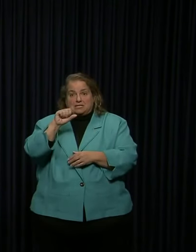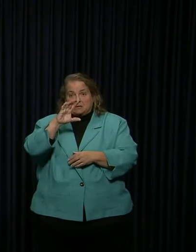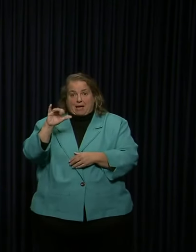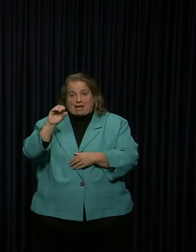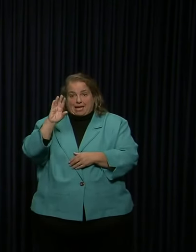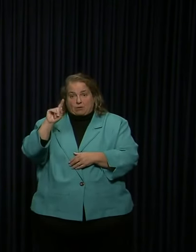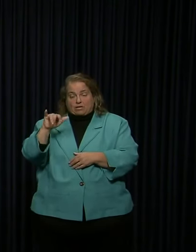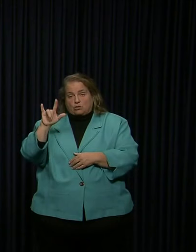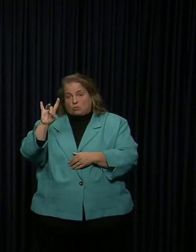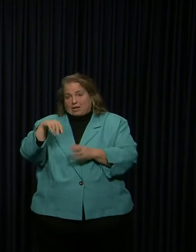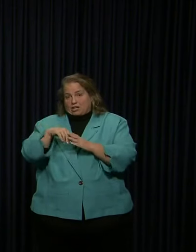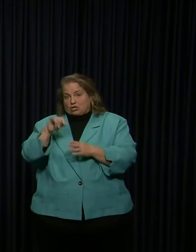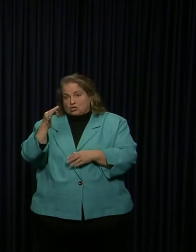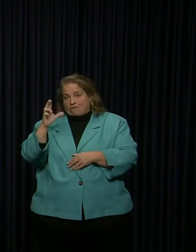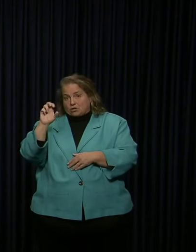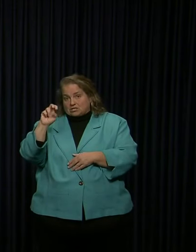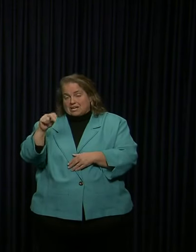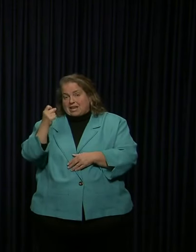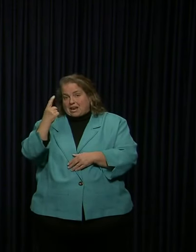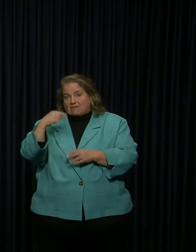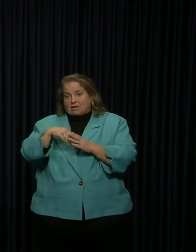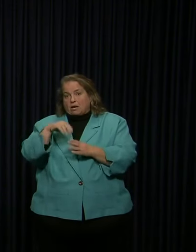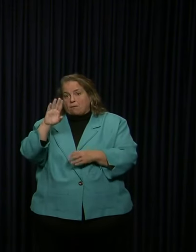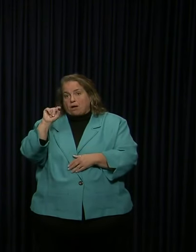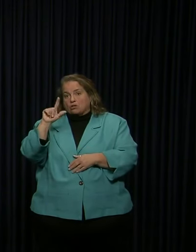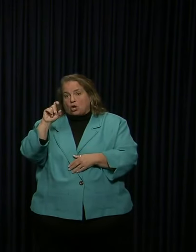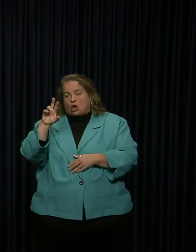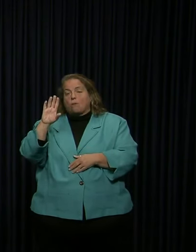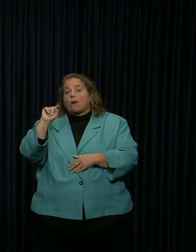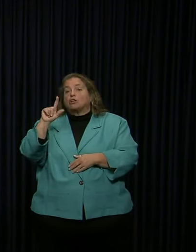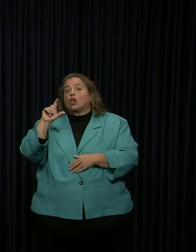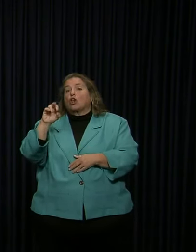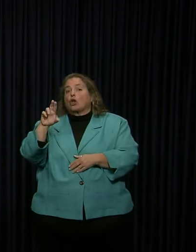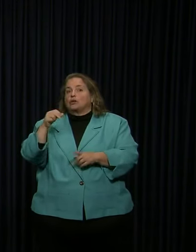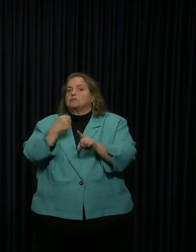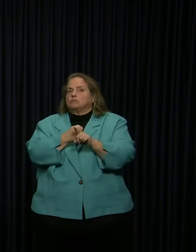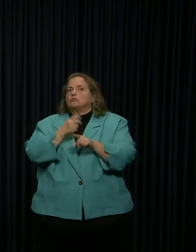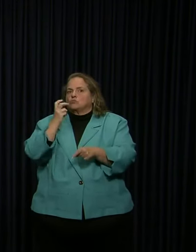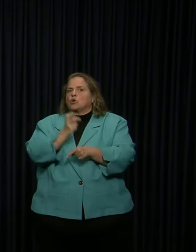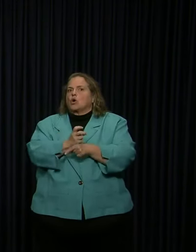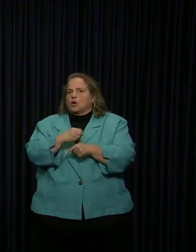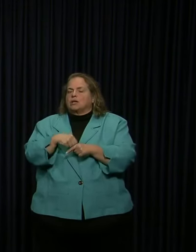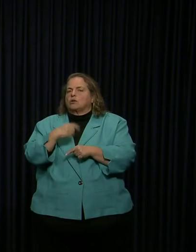RUSSELL, I TAYLOR, AND WARREN.